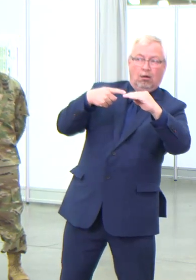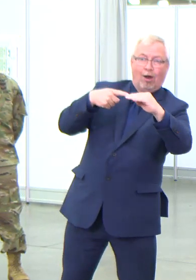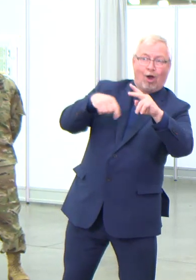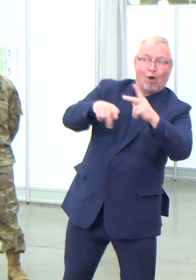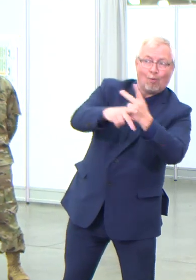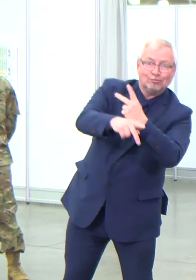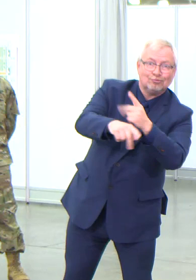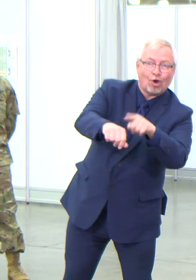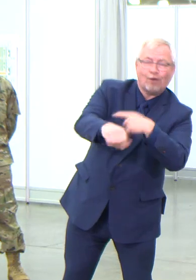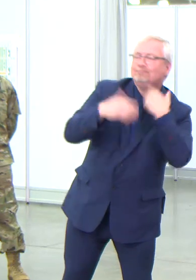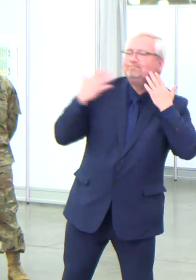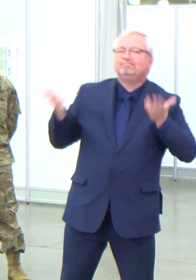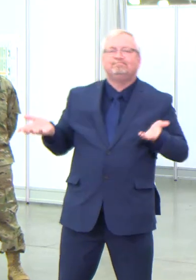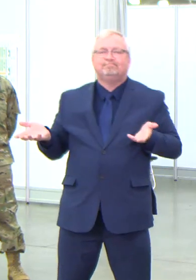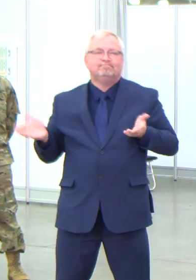time to get back but not be as bad